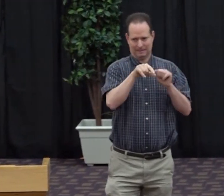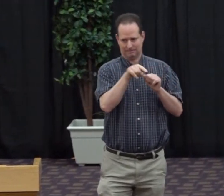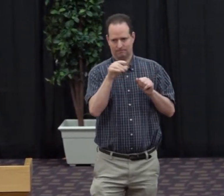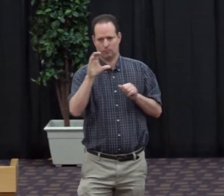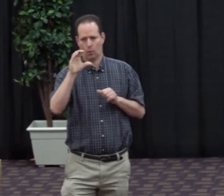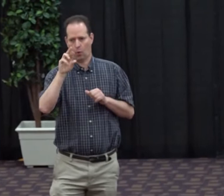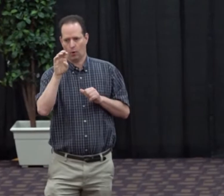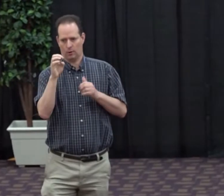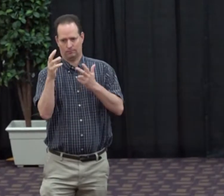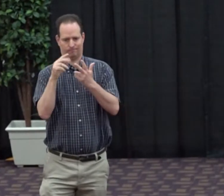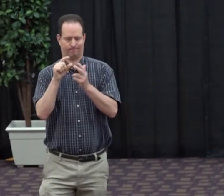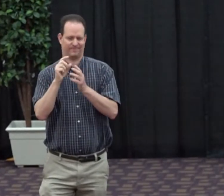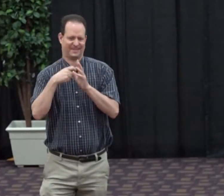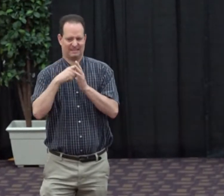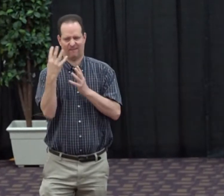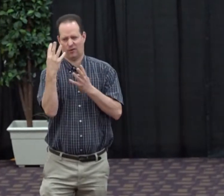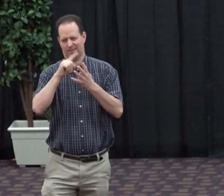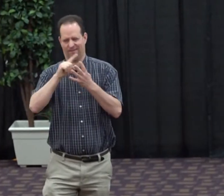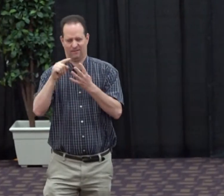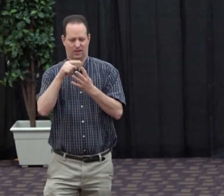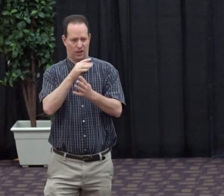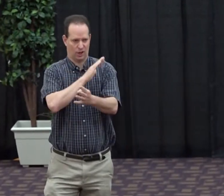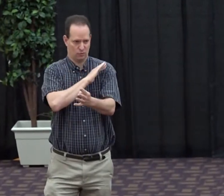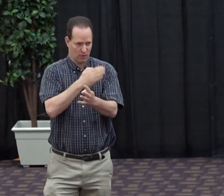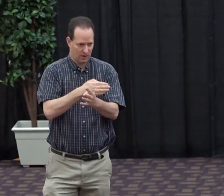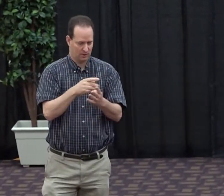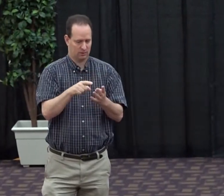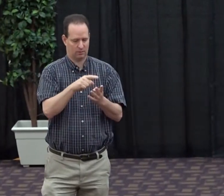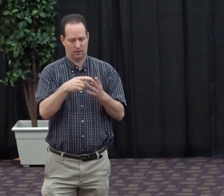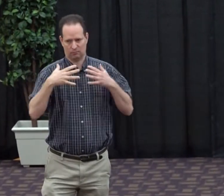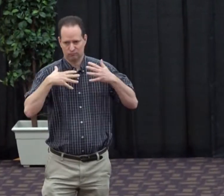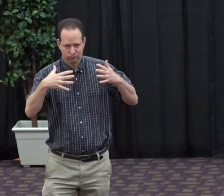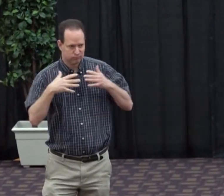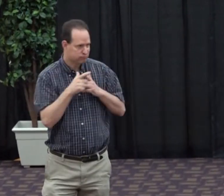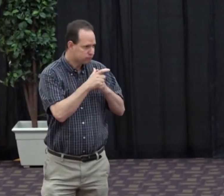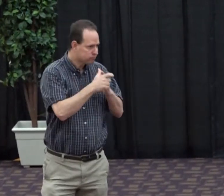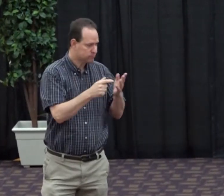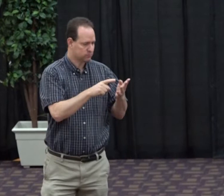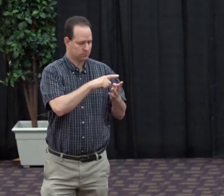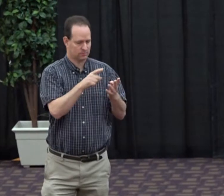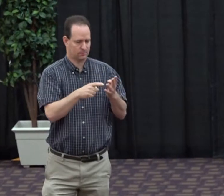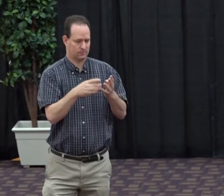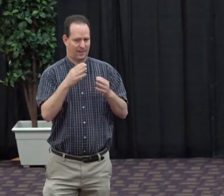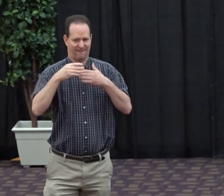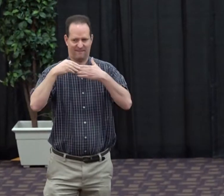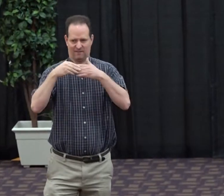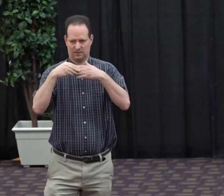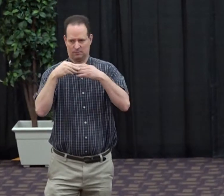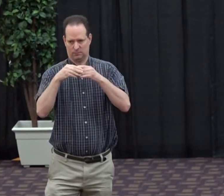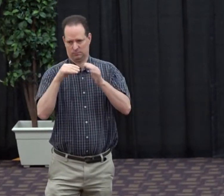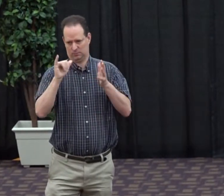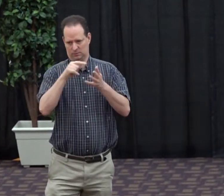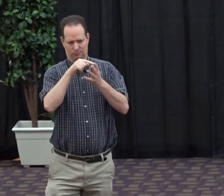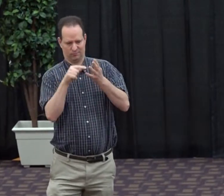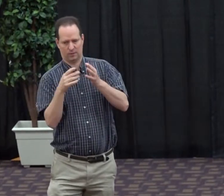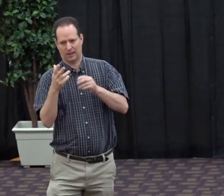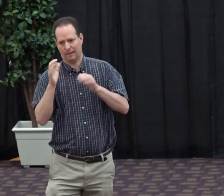And it's really extremely important to focus on four core areas: running, breathing, flexibility,